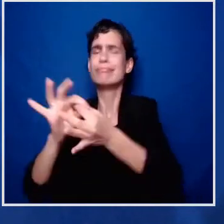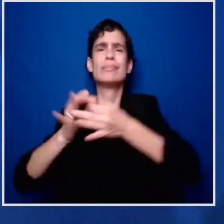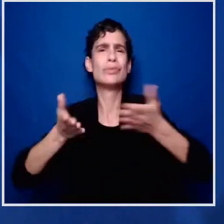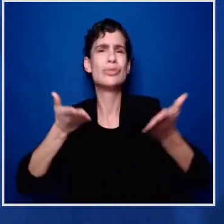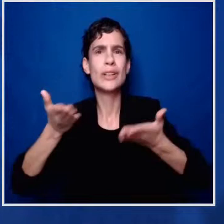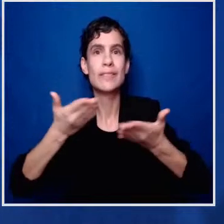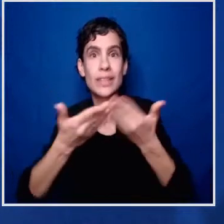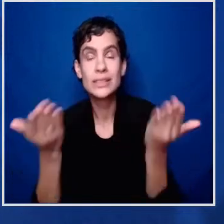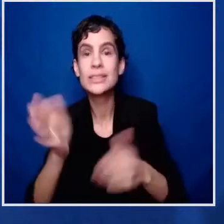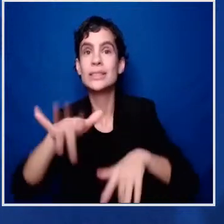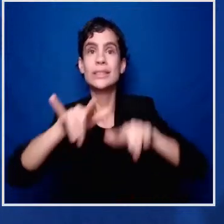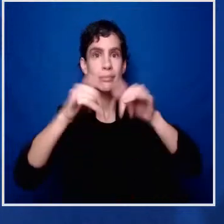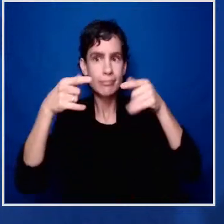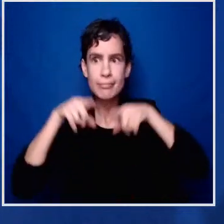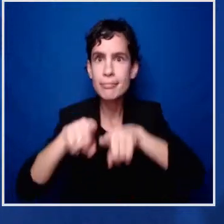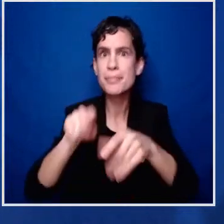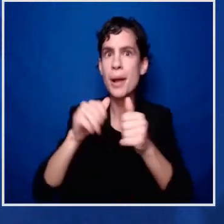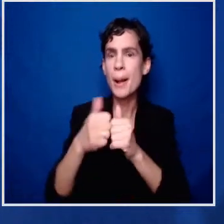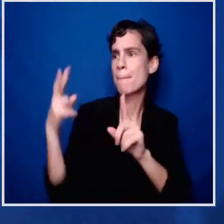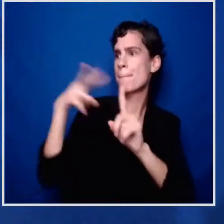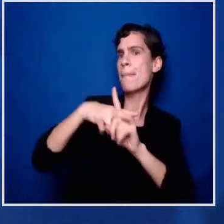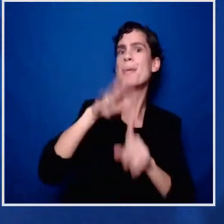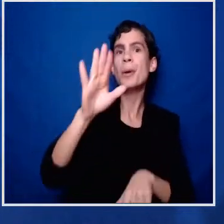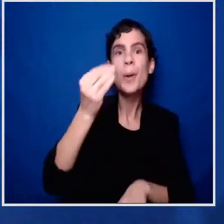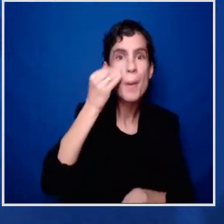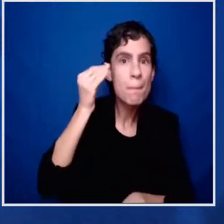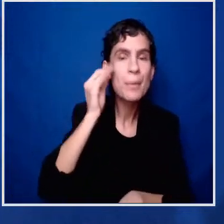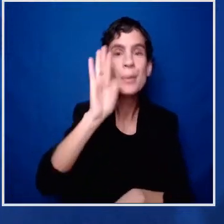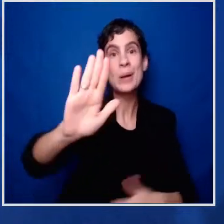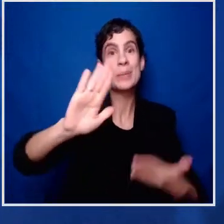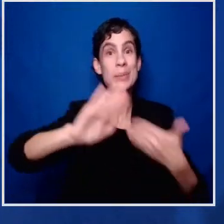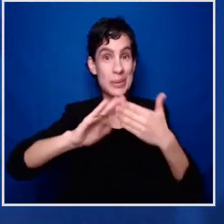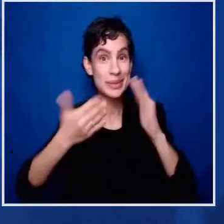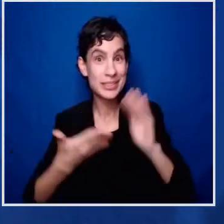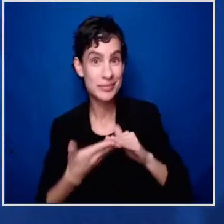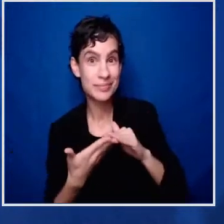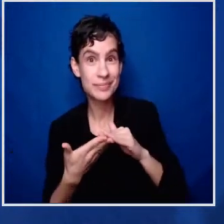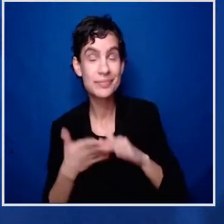YES, AND I KNOW THAT I HAVE BEEN TAKING NOTES. TODAY IS NOT JUST A SINGLE DAY OF SERVICE BUT AN OPENING